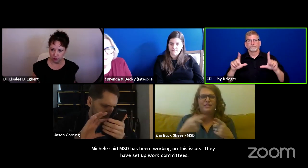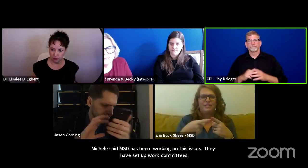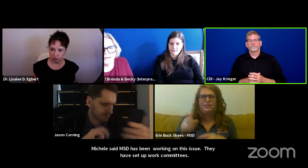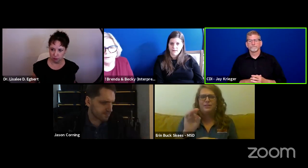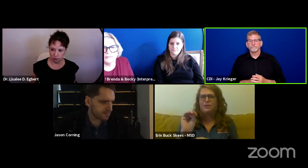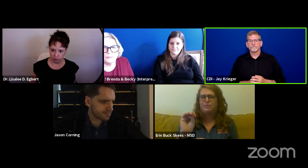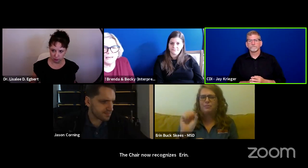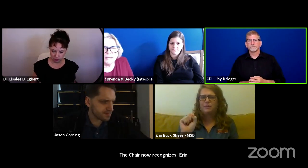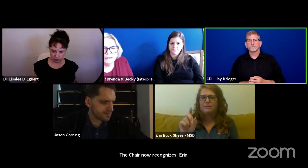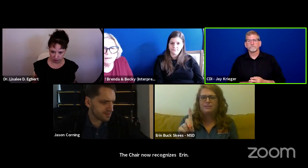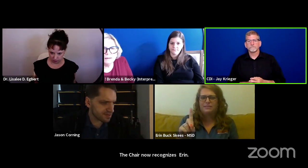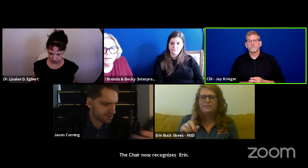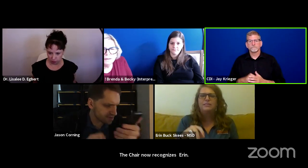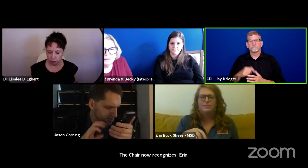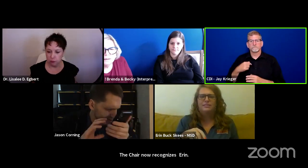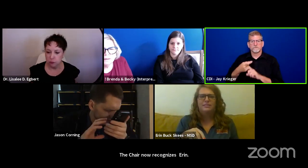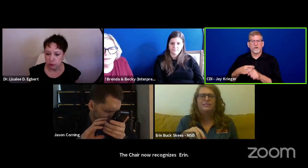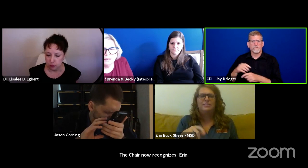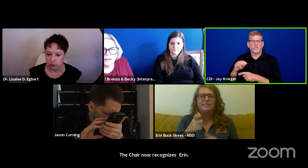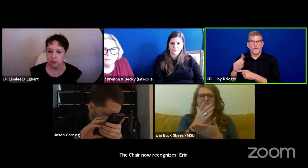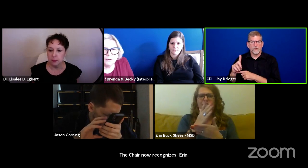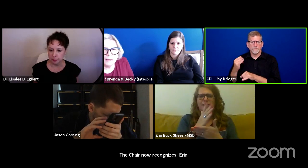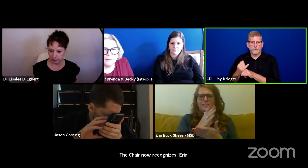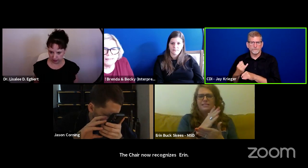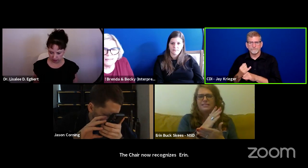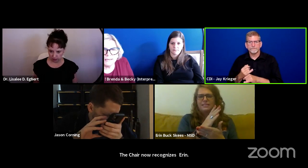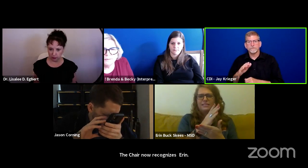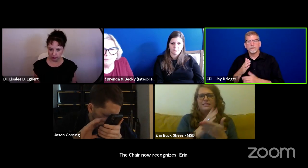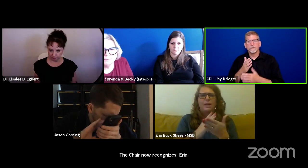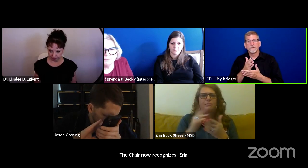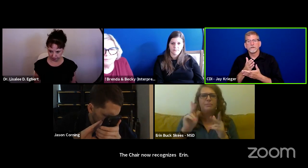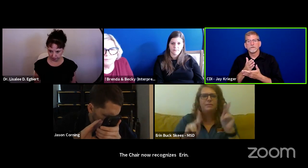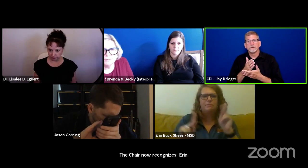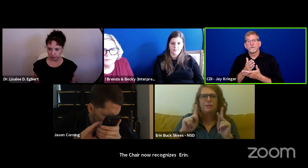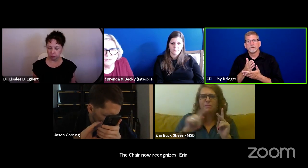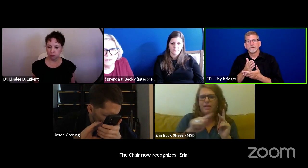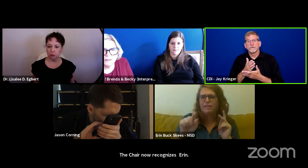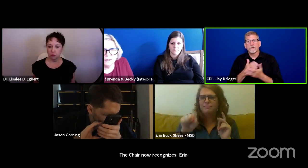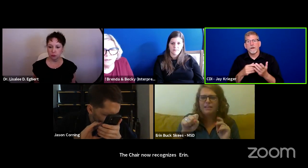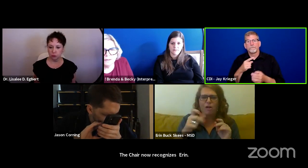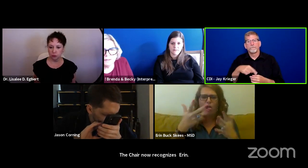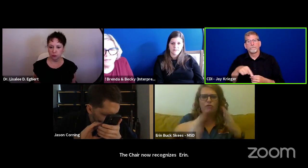This is Erin speaking, from MSD.